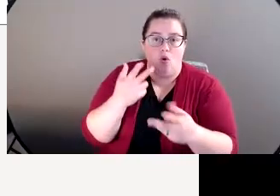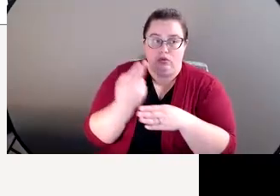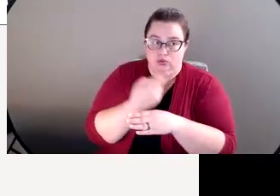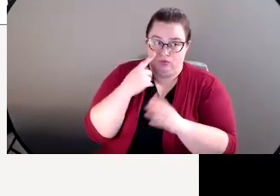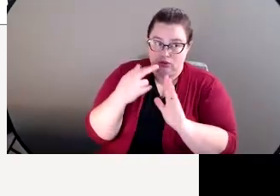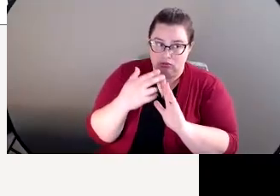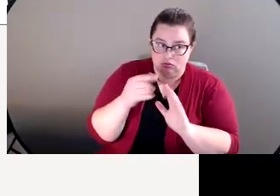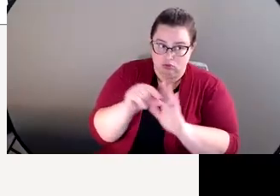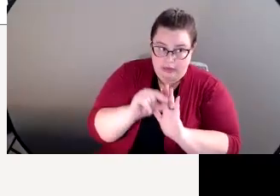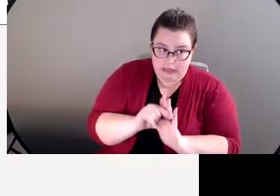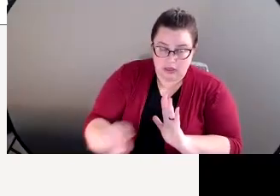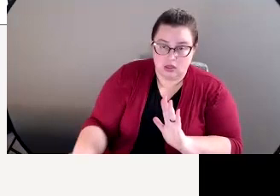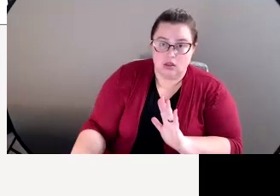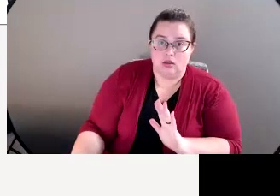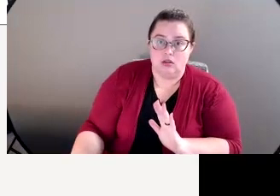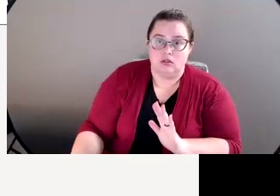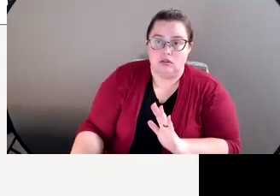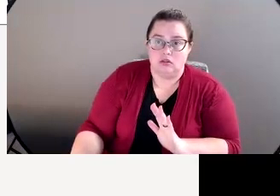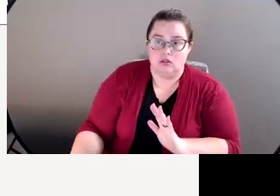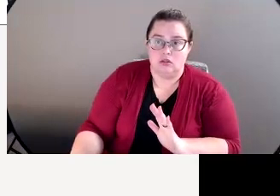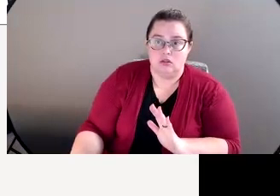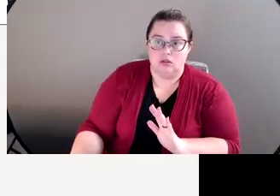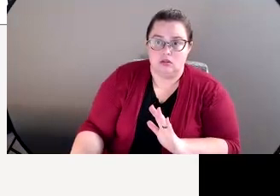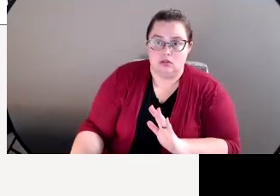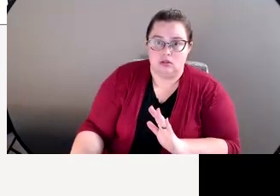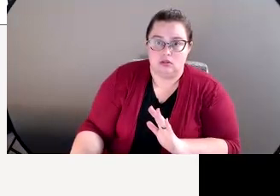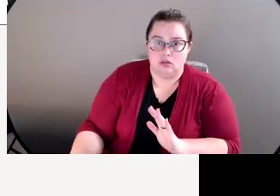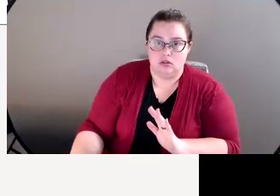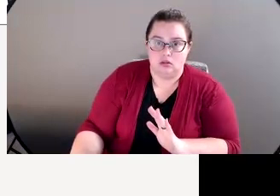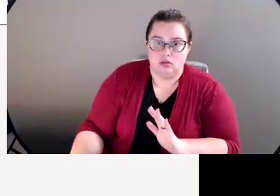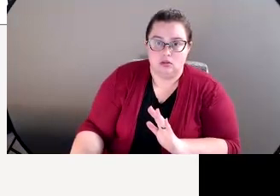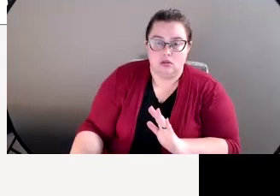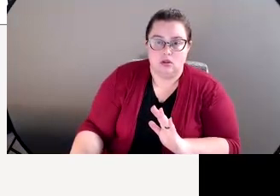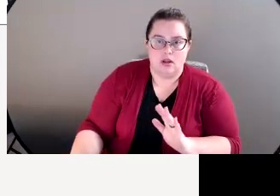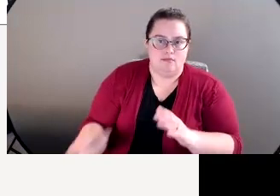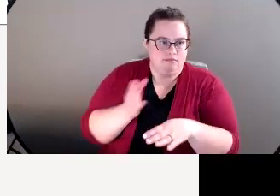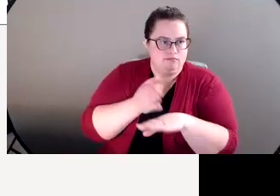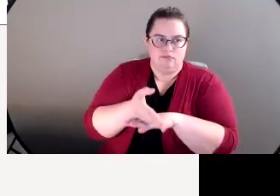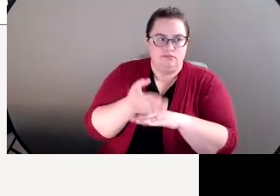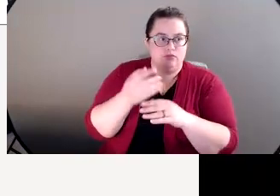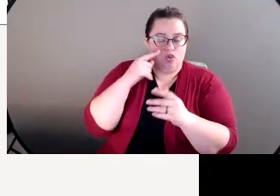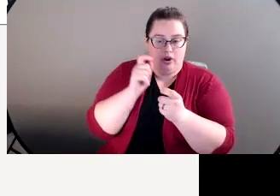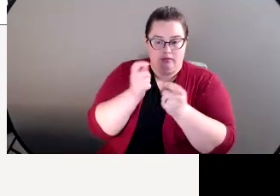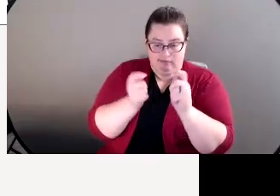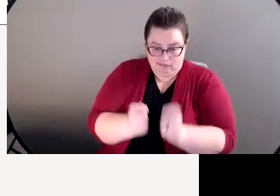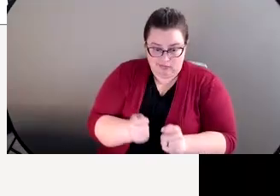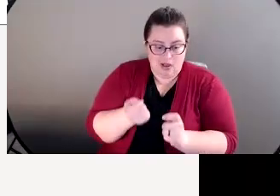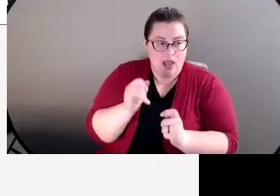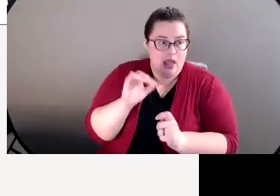editing the rubric is going to be very limited. You do have the option to duplicate